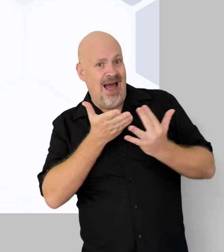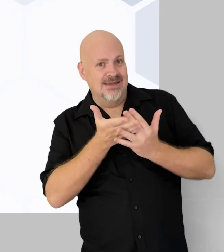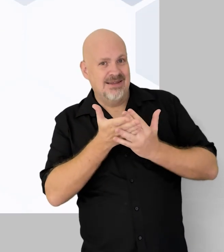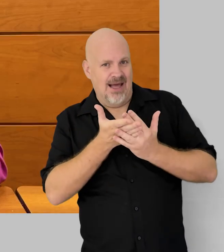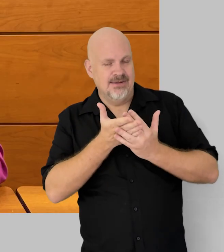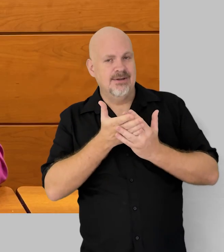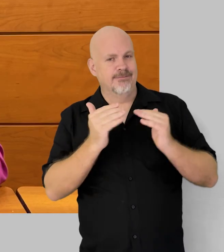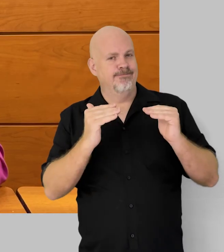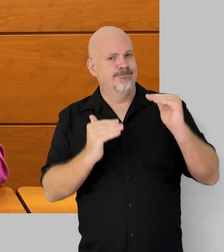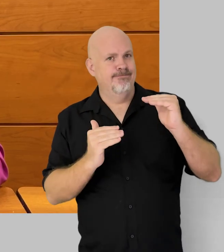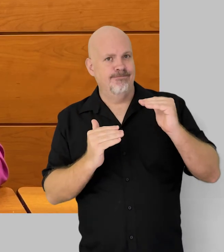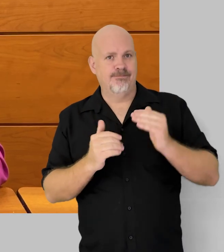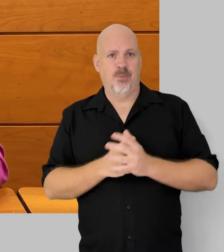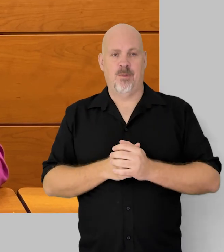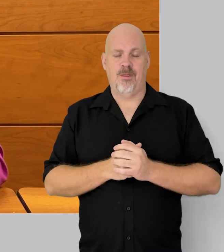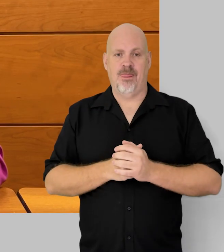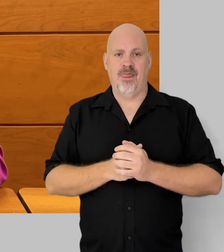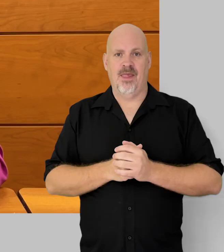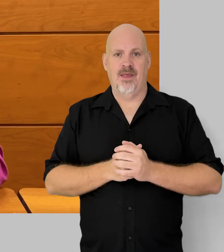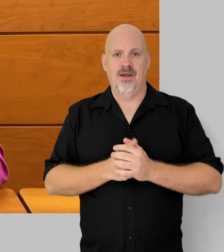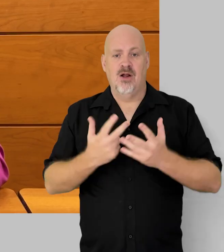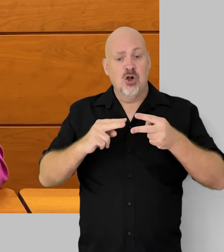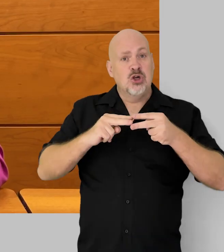Genetic variants, which vary by ethnic group,